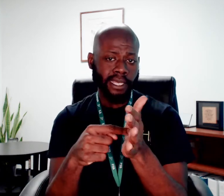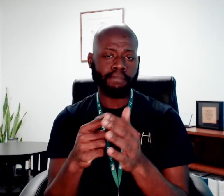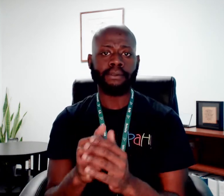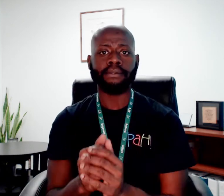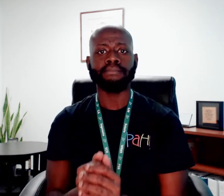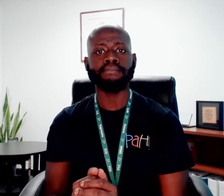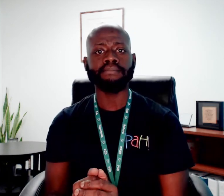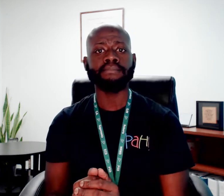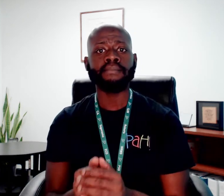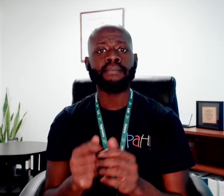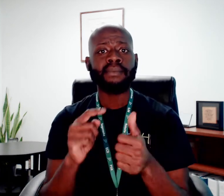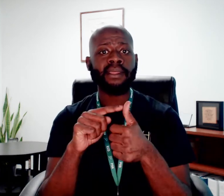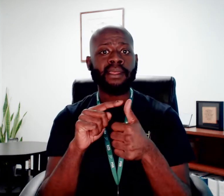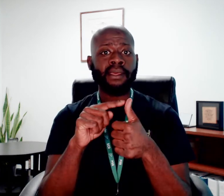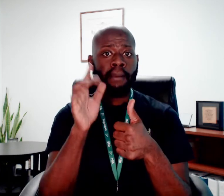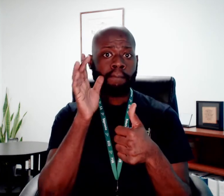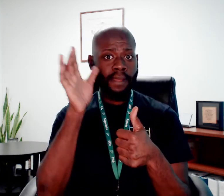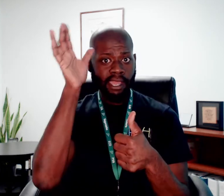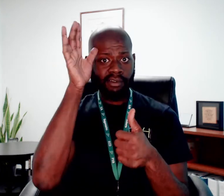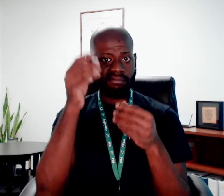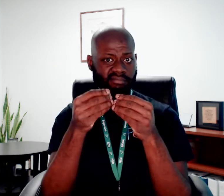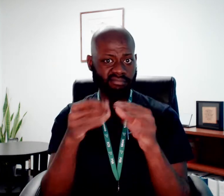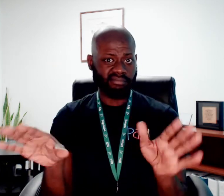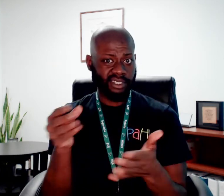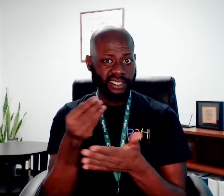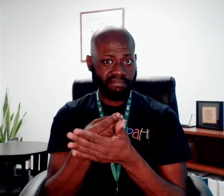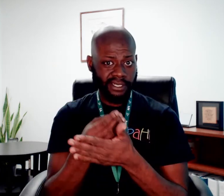(i.e.- lost wages for parents,